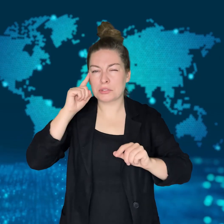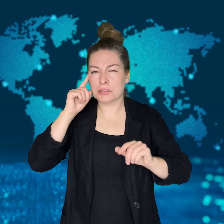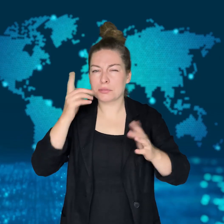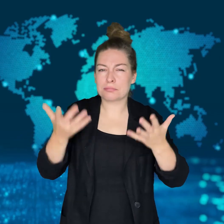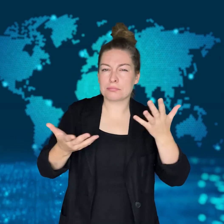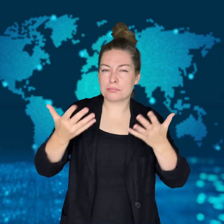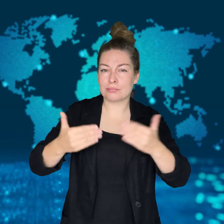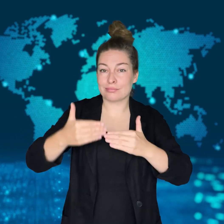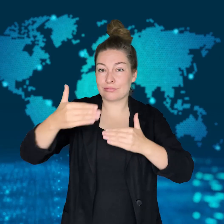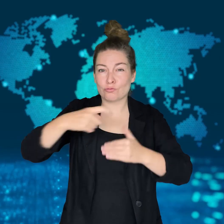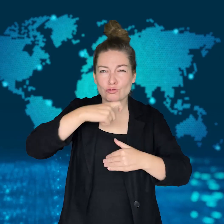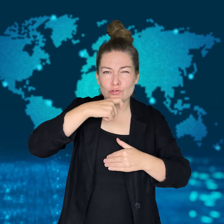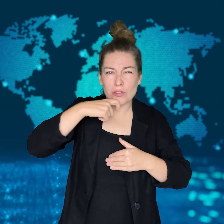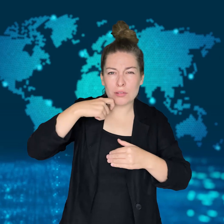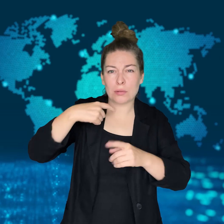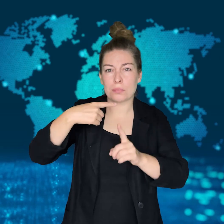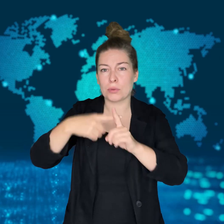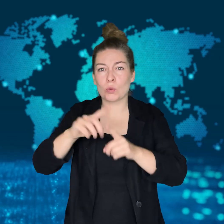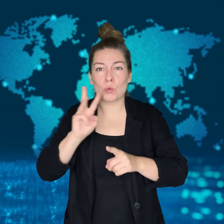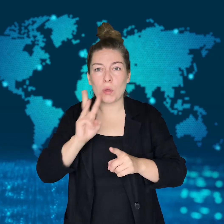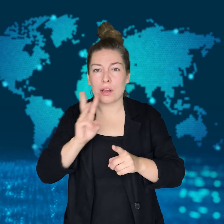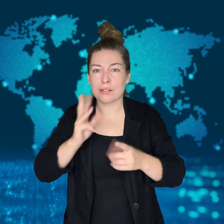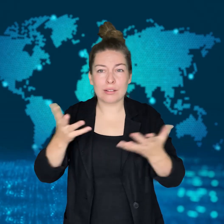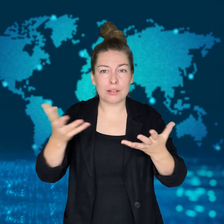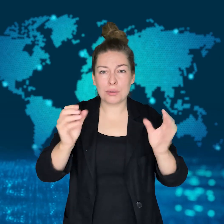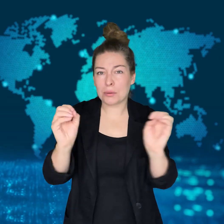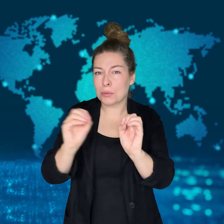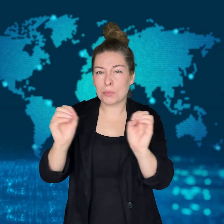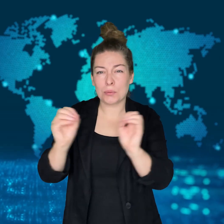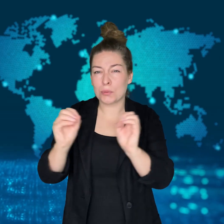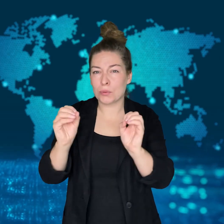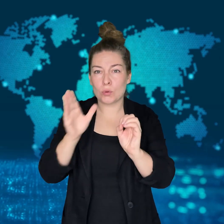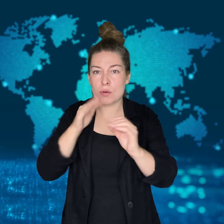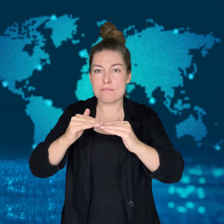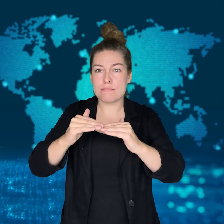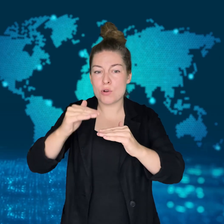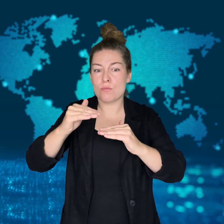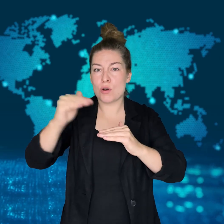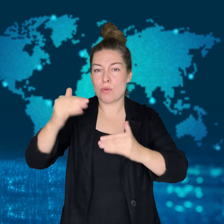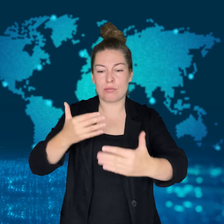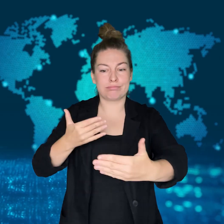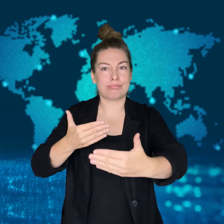Drought and water shortages are expected to continue